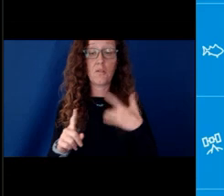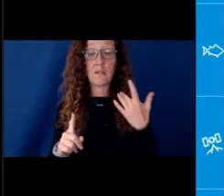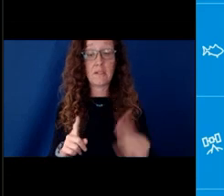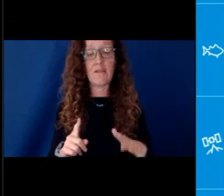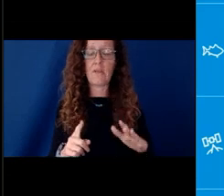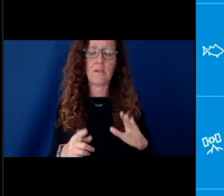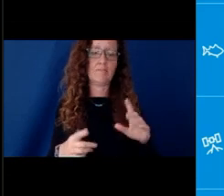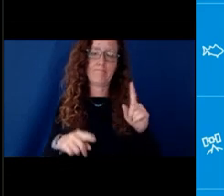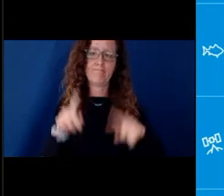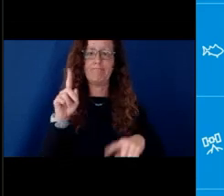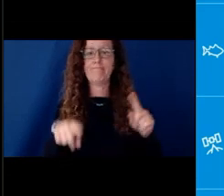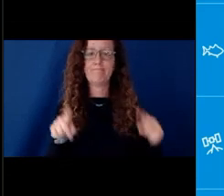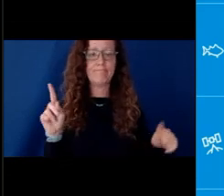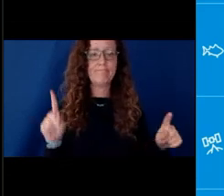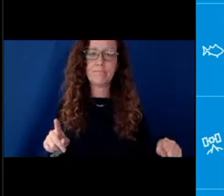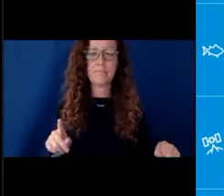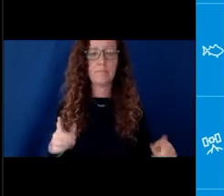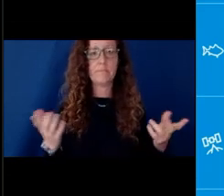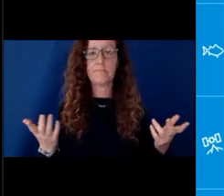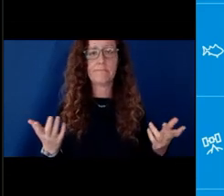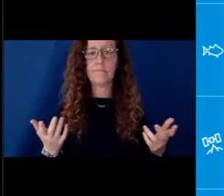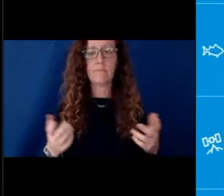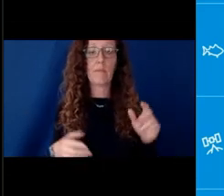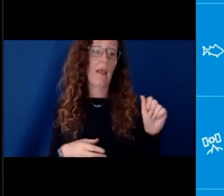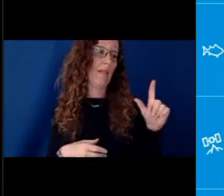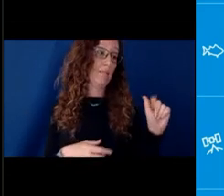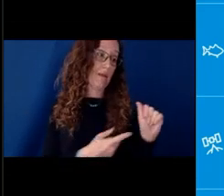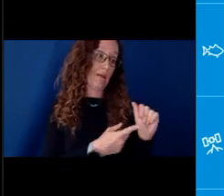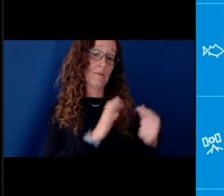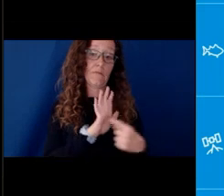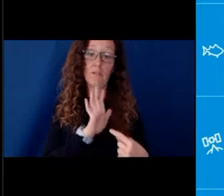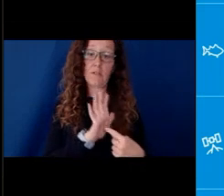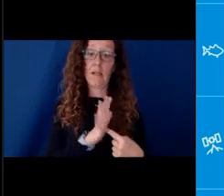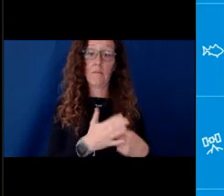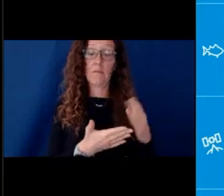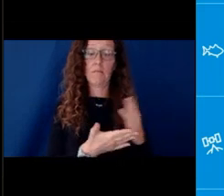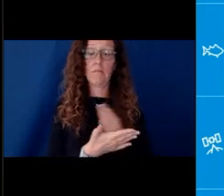anywhere. For example, in Alabama, you are seeing, like, anywhere between 83 to all the way to, like,